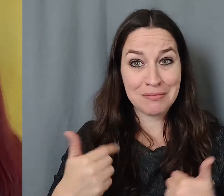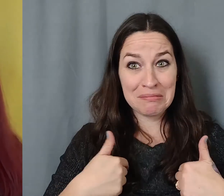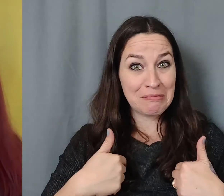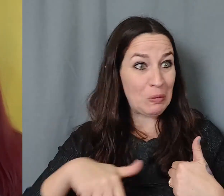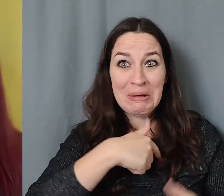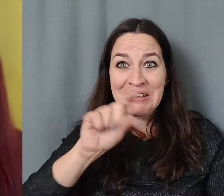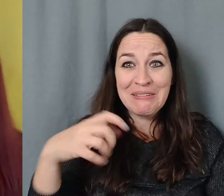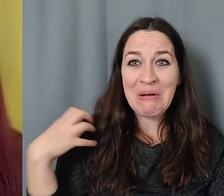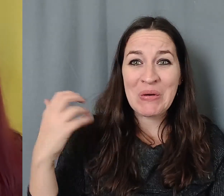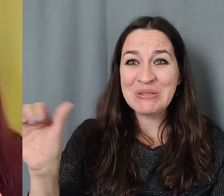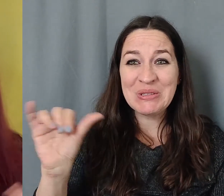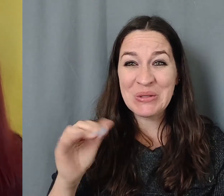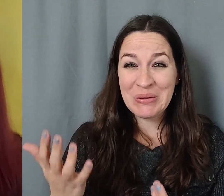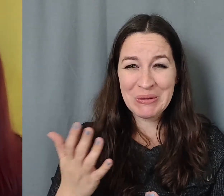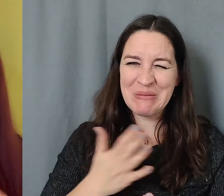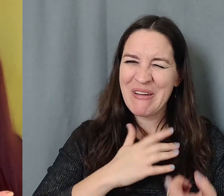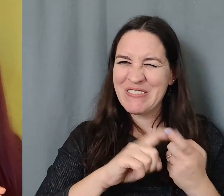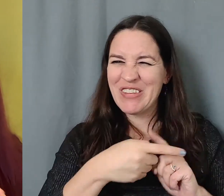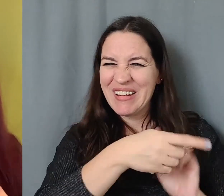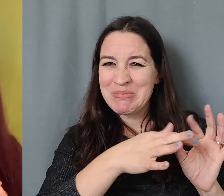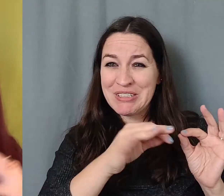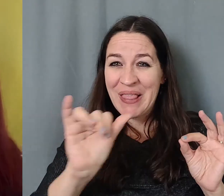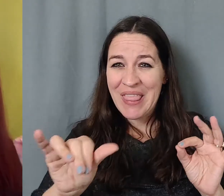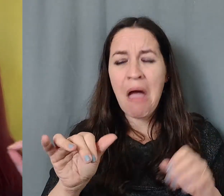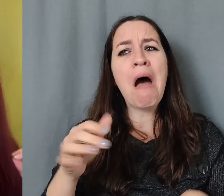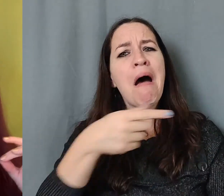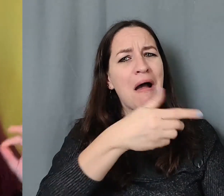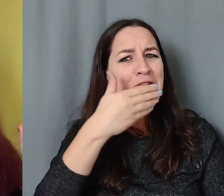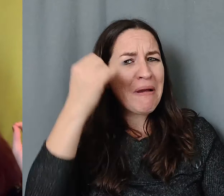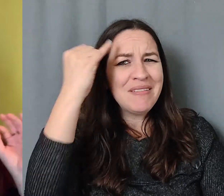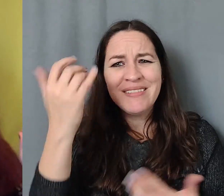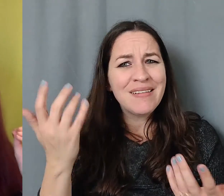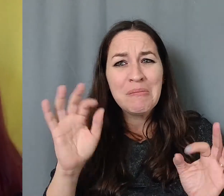And I think that's a great that's a great way to look at it. Even the most expert people at the most awesome things still